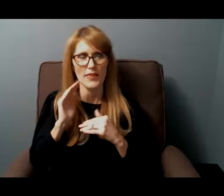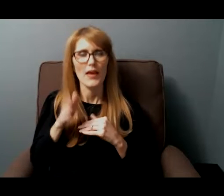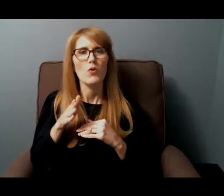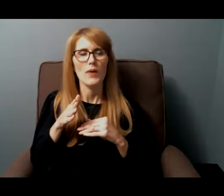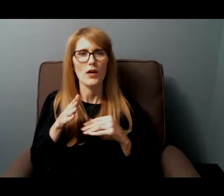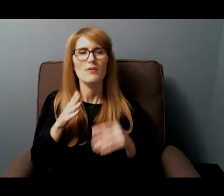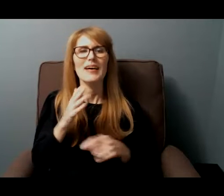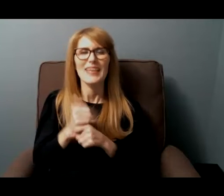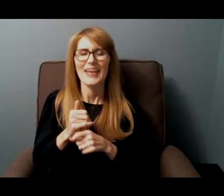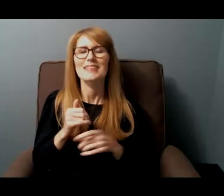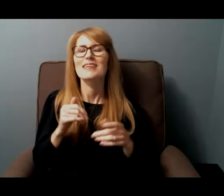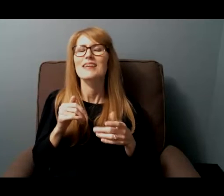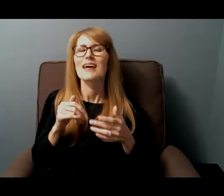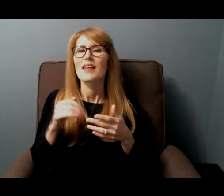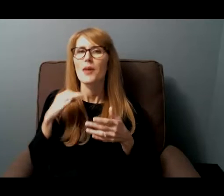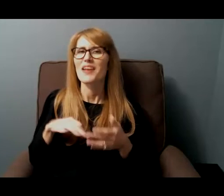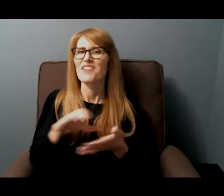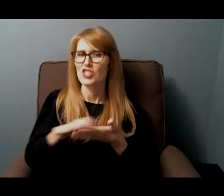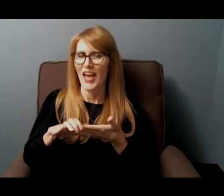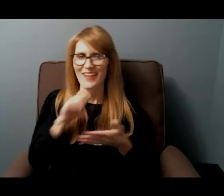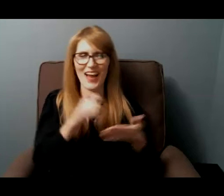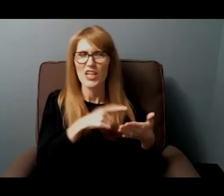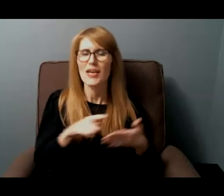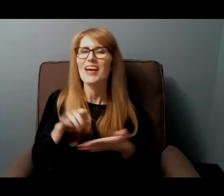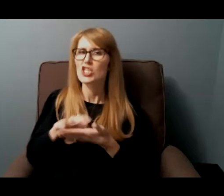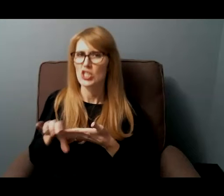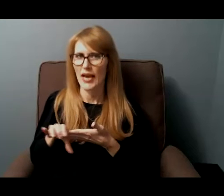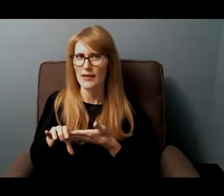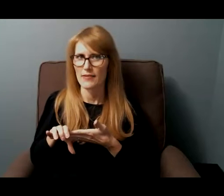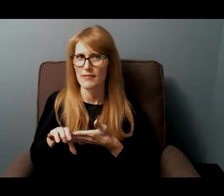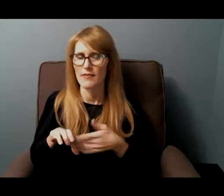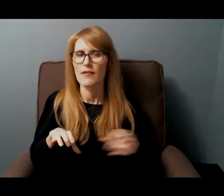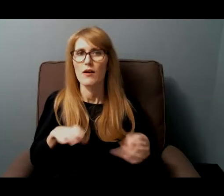So you can see knowing the monthly NESE amount is kind of a key detail for Social Security.